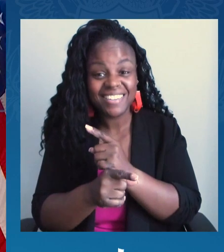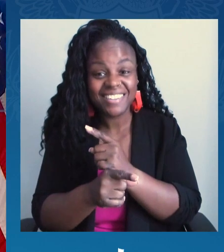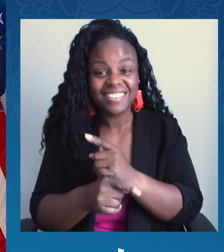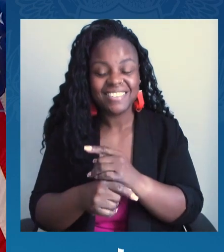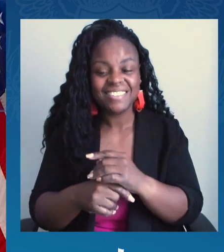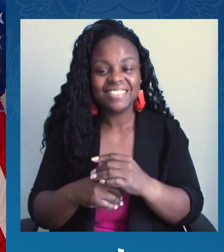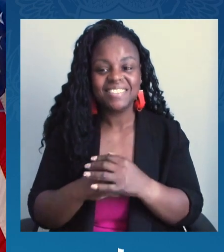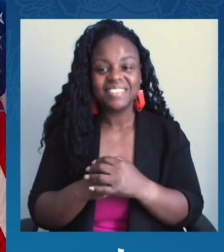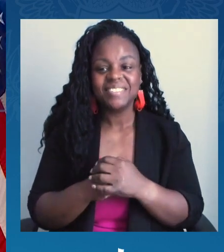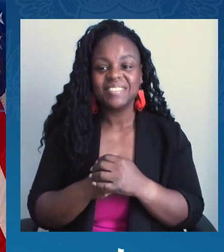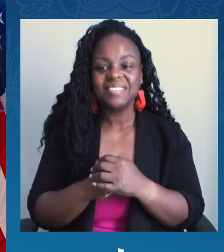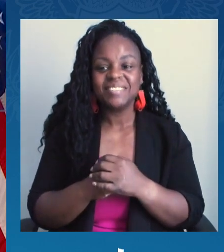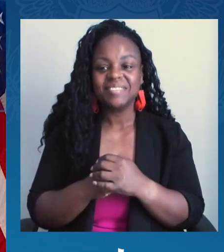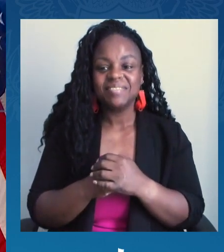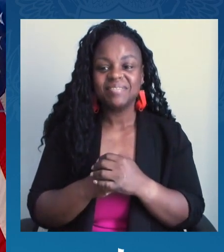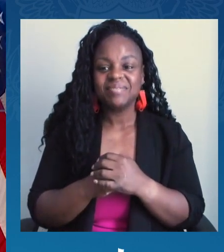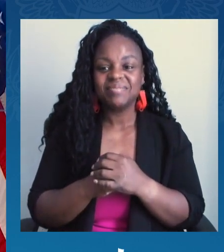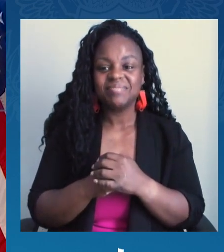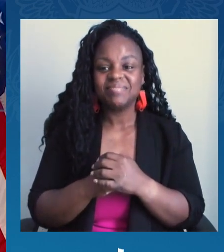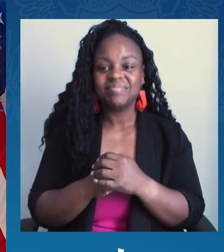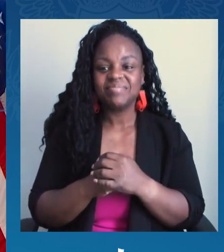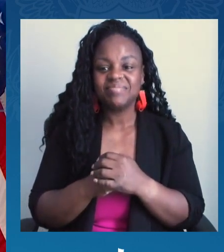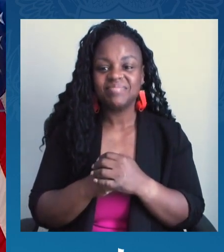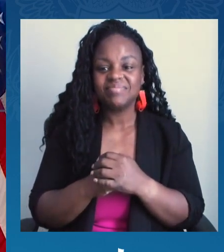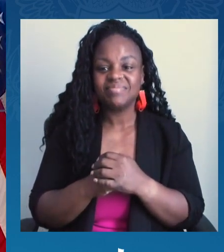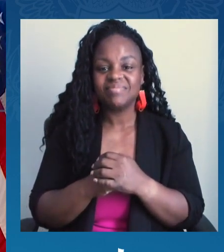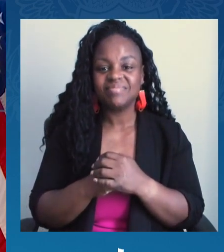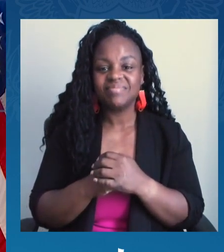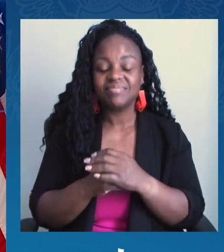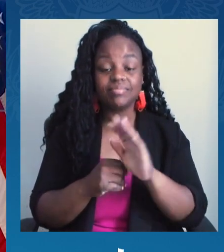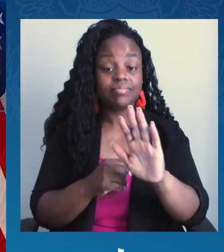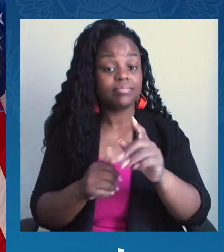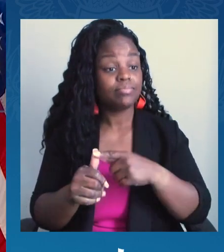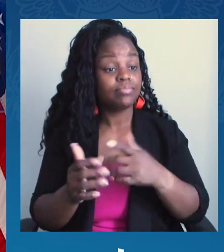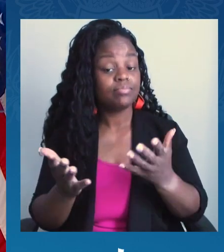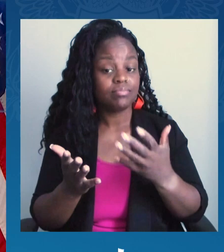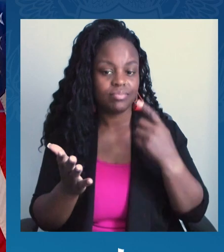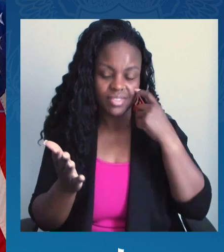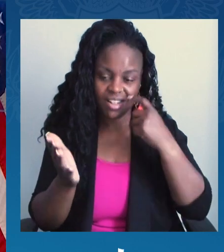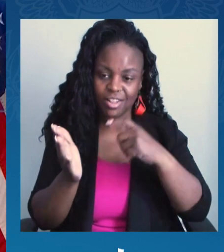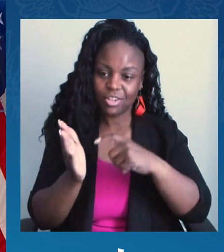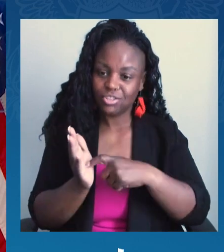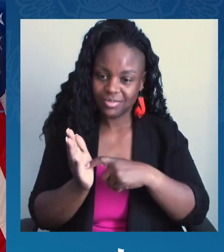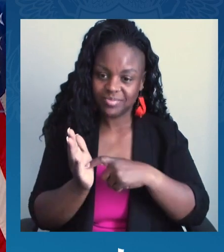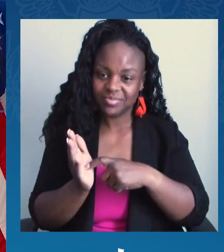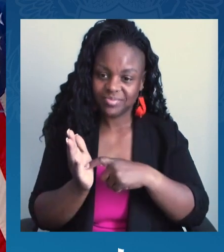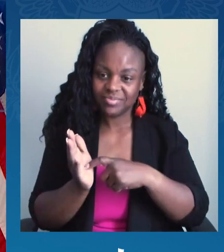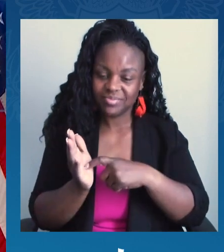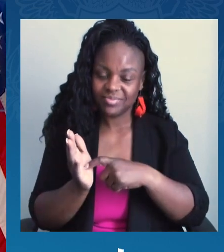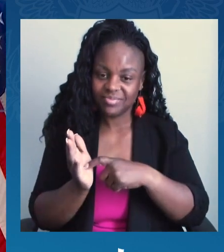I want to first acknowledge. The presence of the chair of our board,